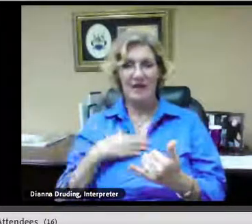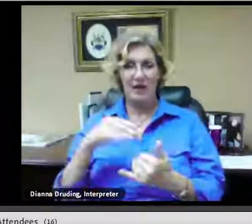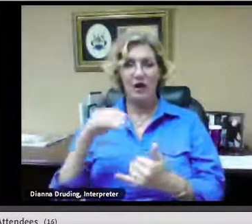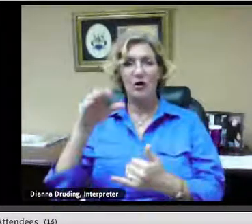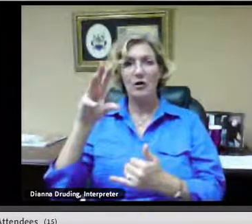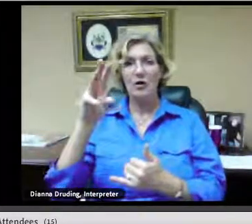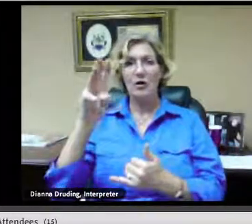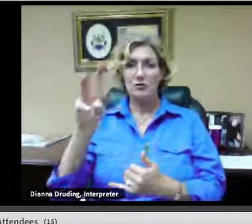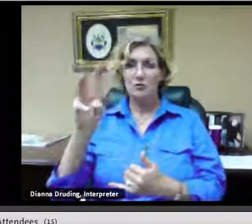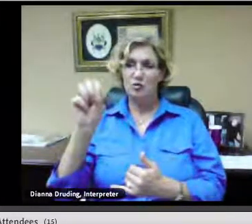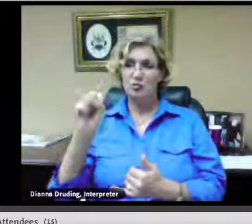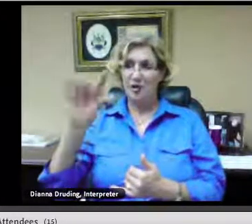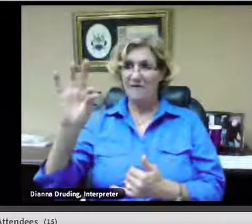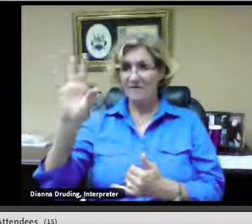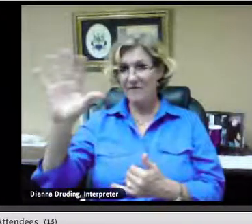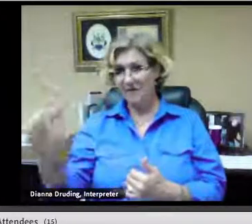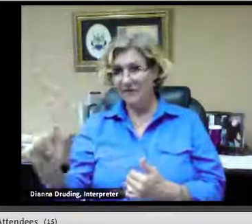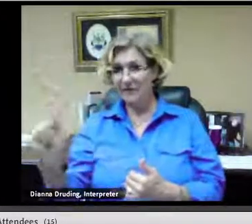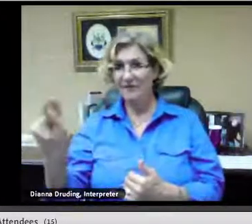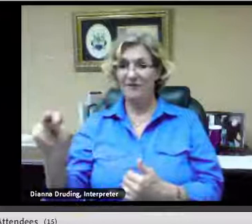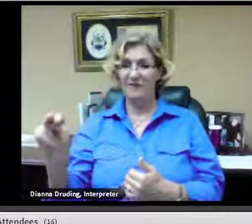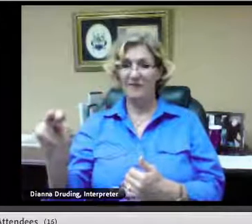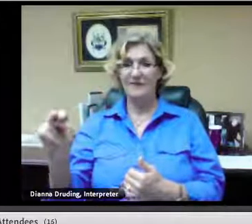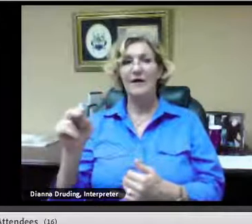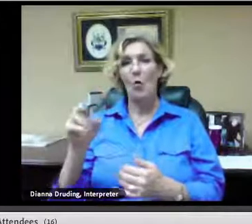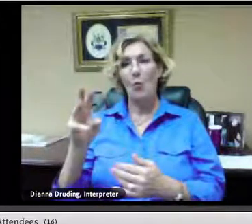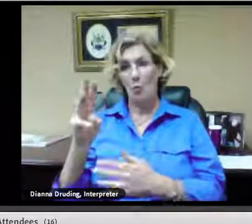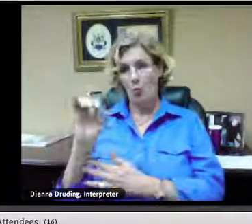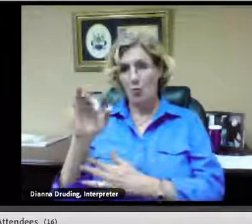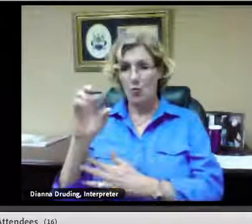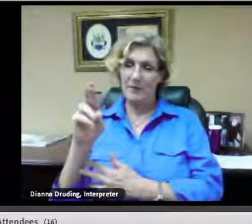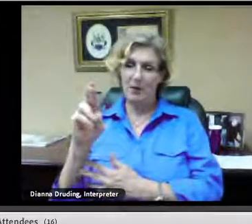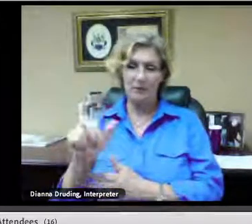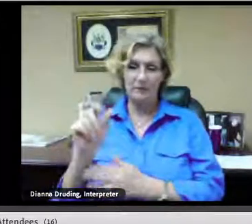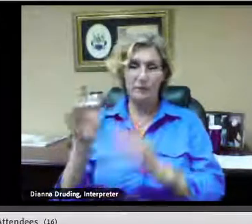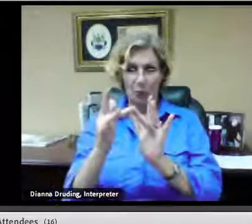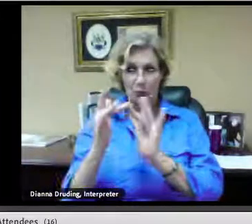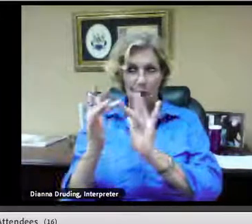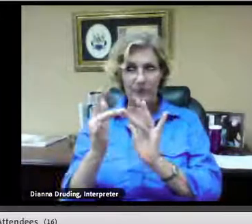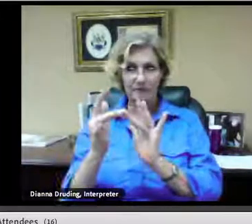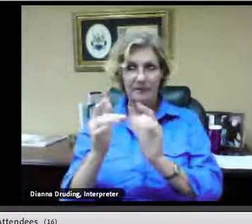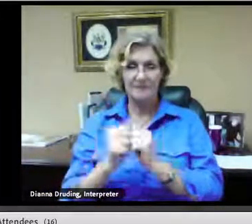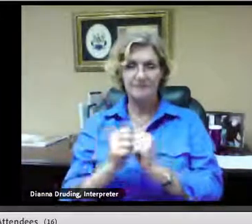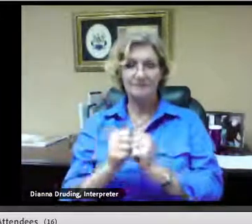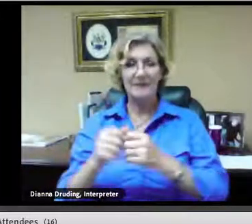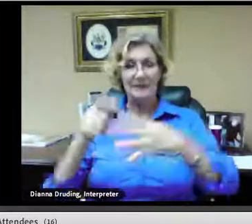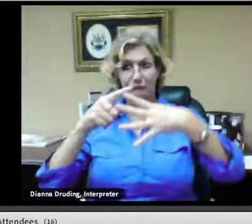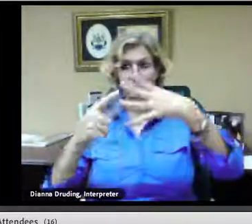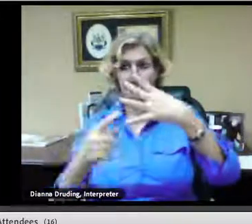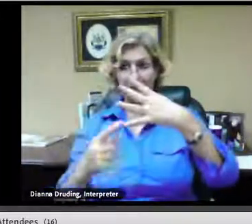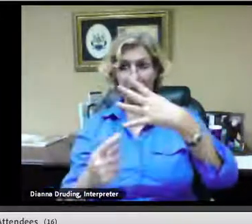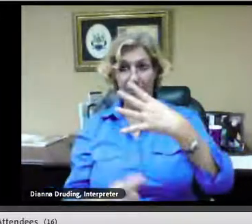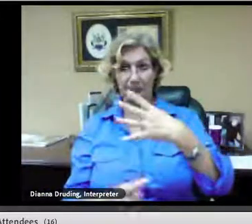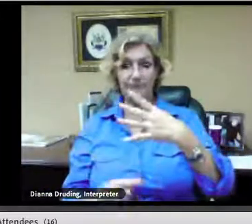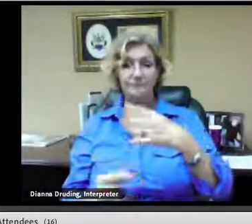There's kind of an increasing capacity of topics, but these are some of the ones